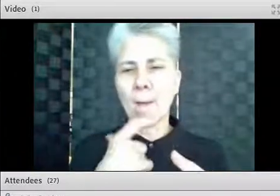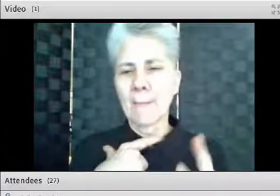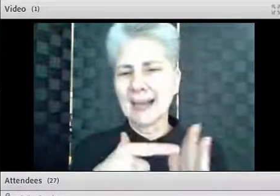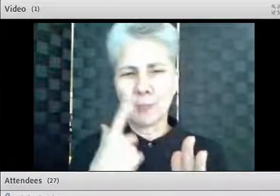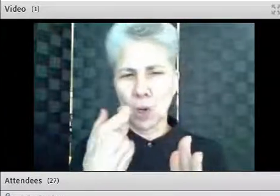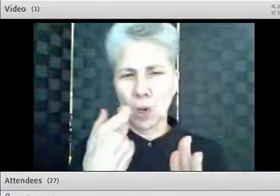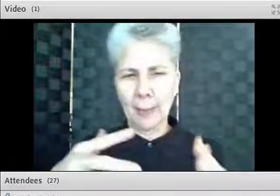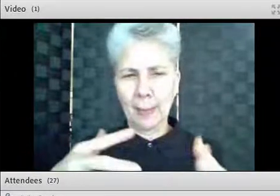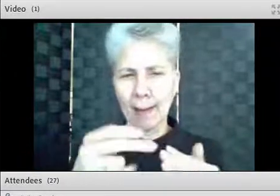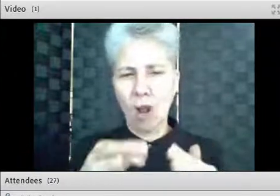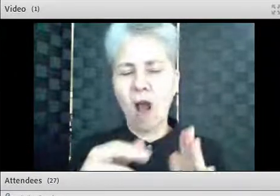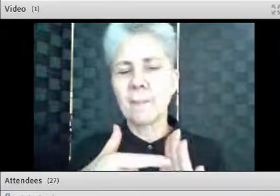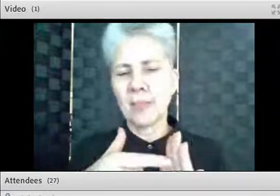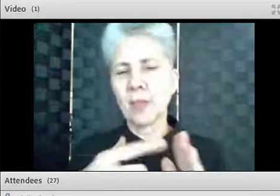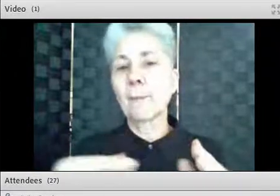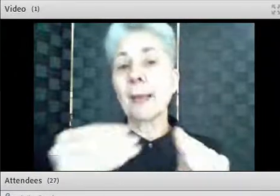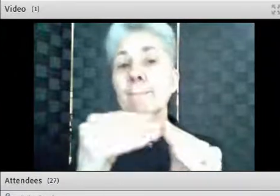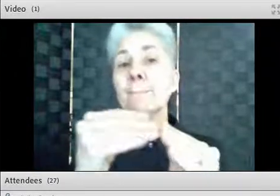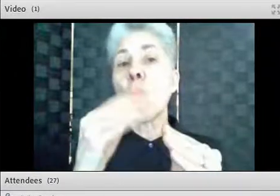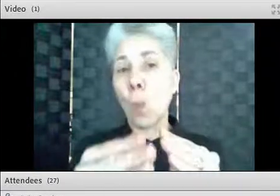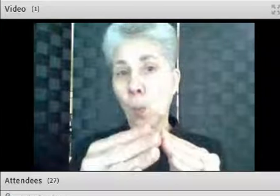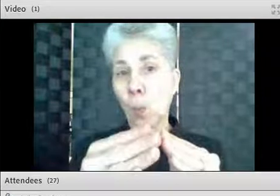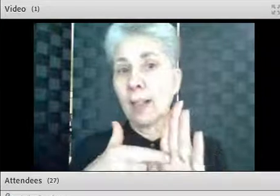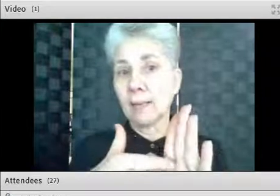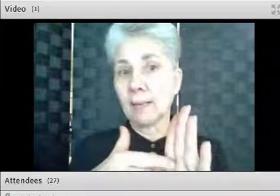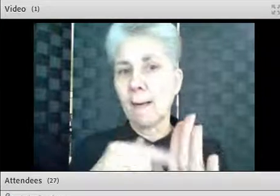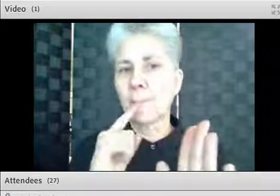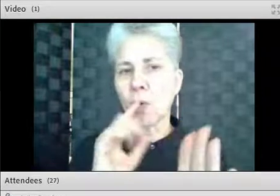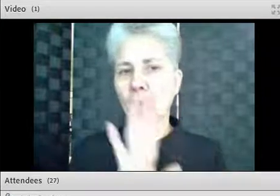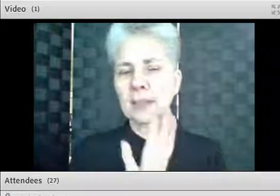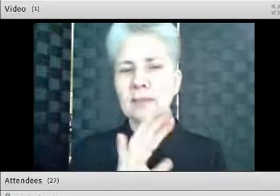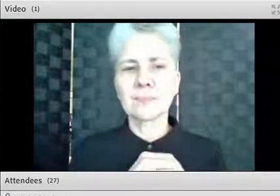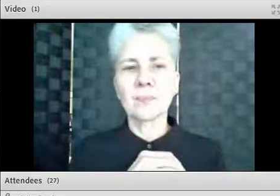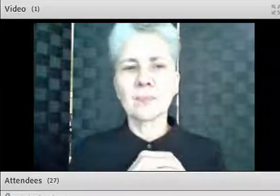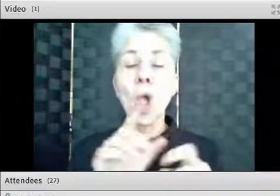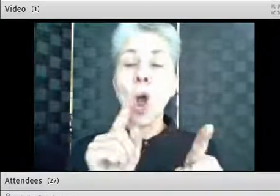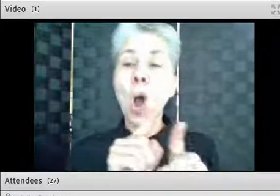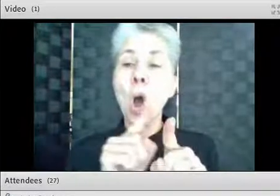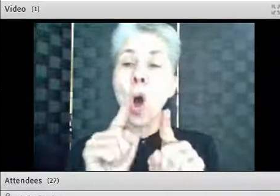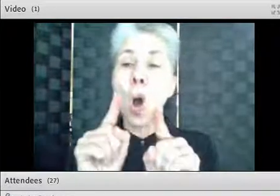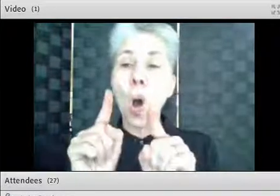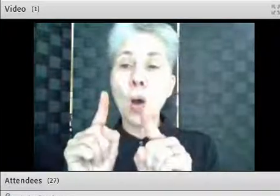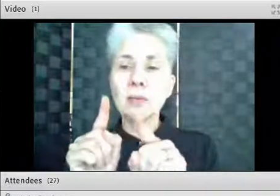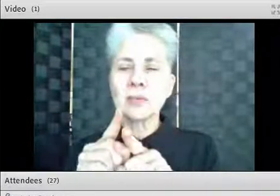but there will be plenty more. I promise. Also, in addition to the main entry Cutters...